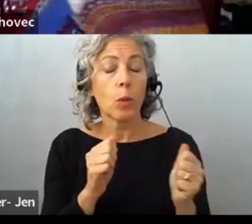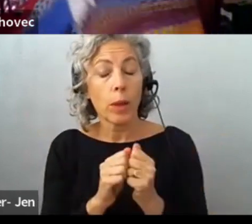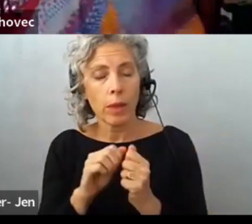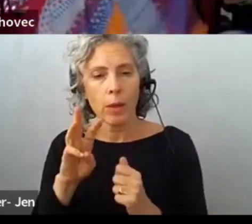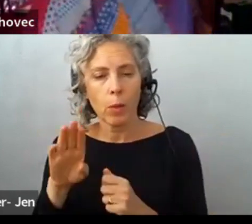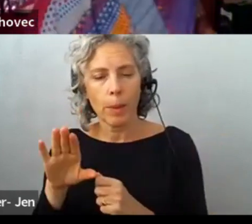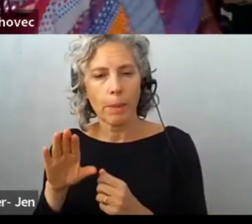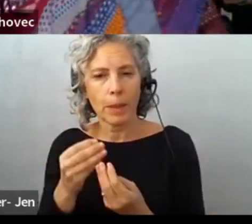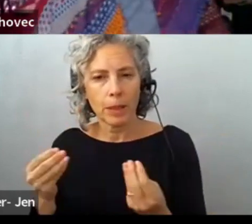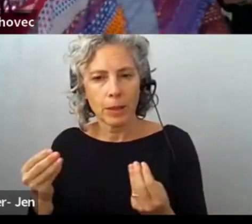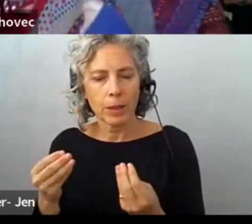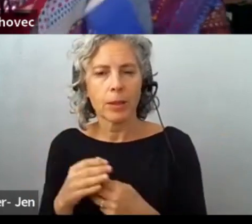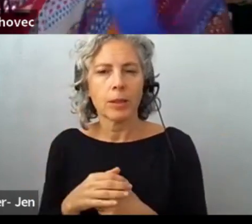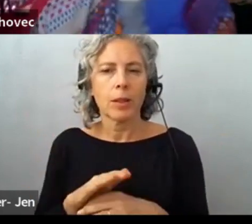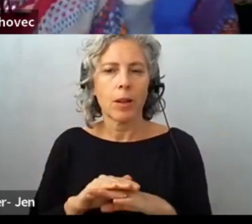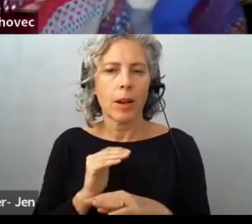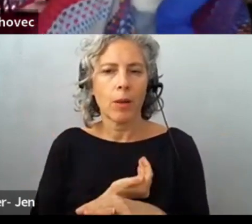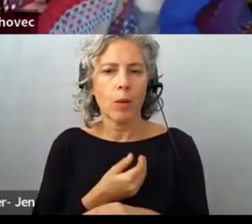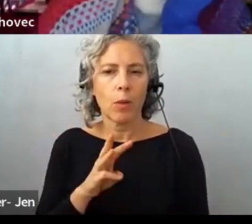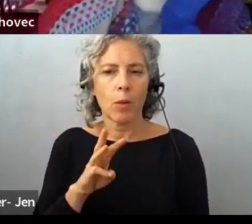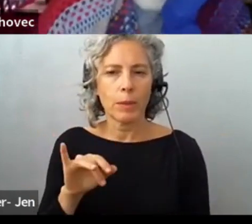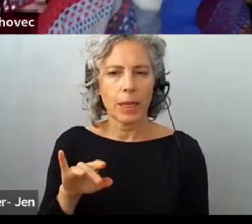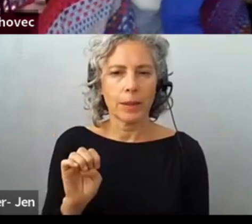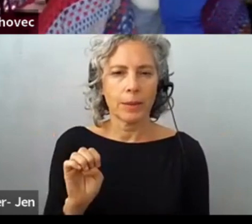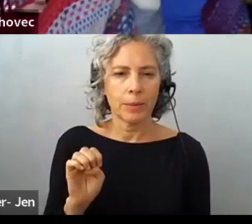website afterwards. So I would